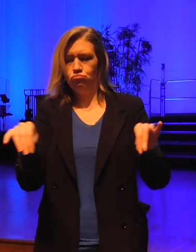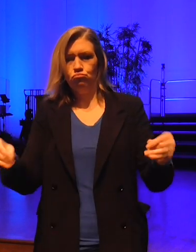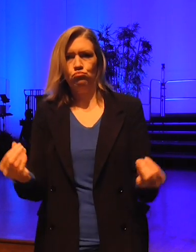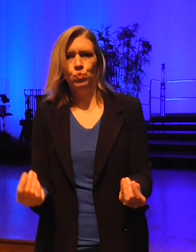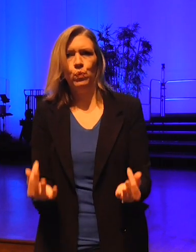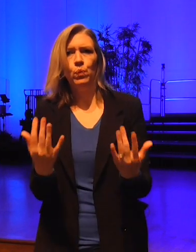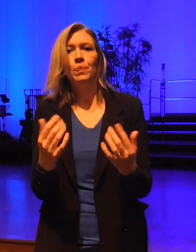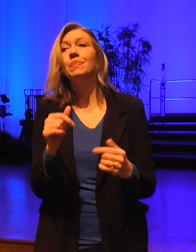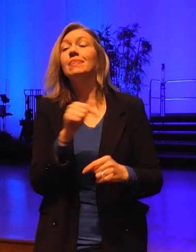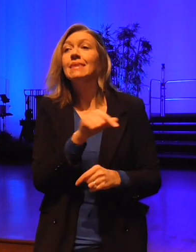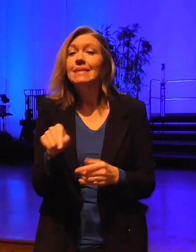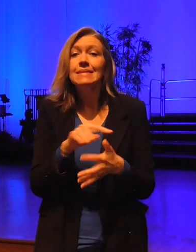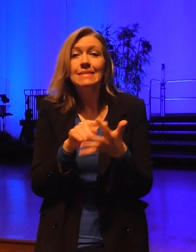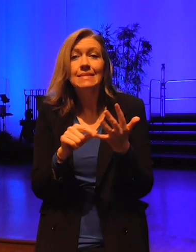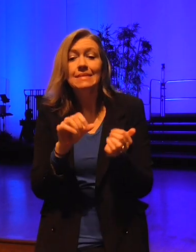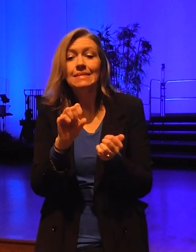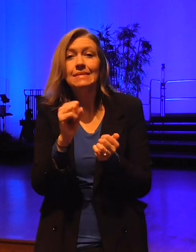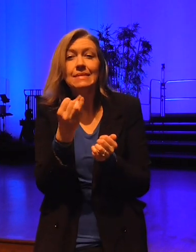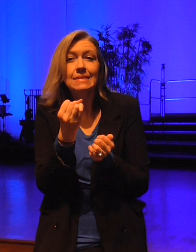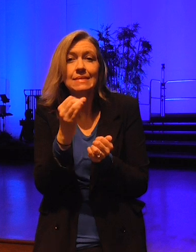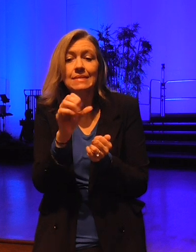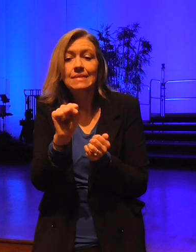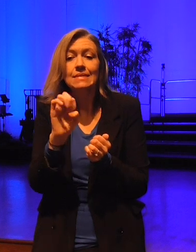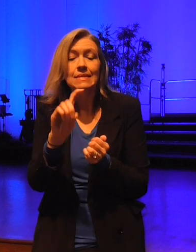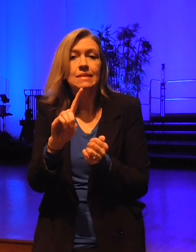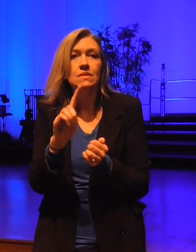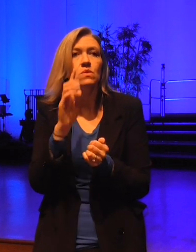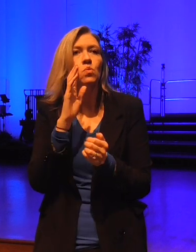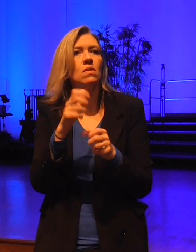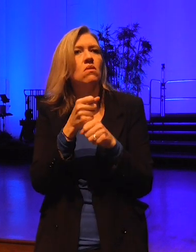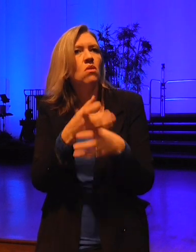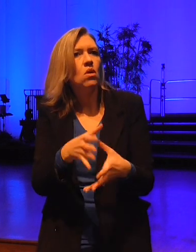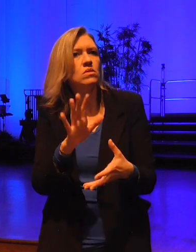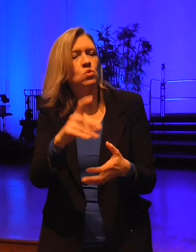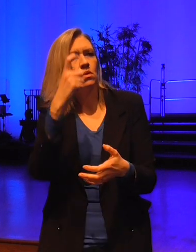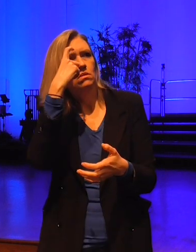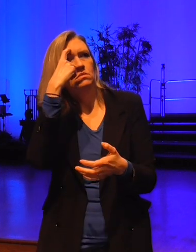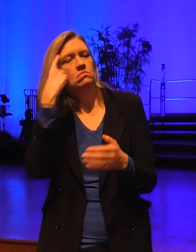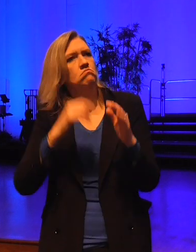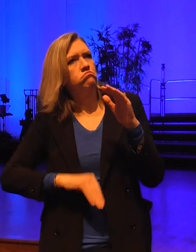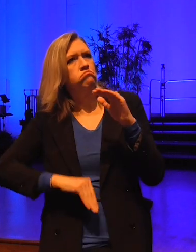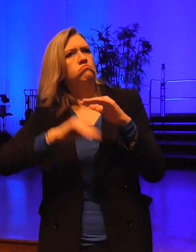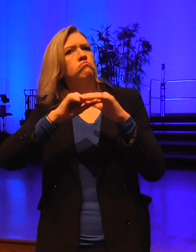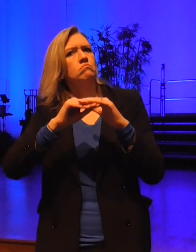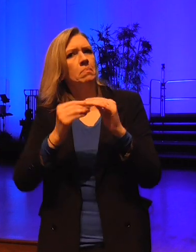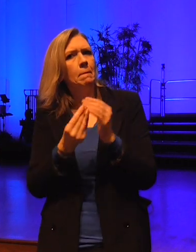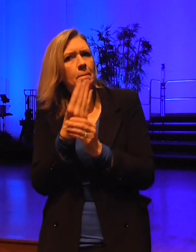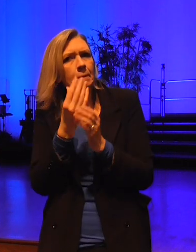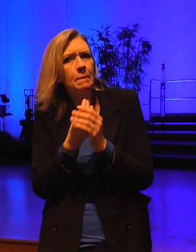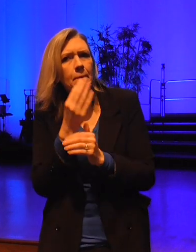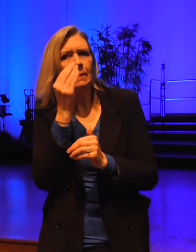your Consciousness to live up to the level of plants these seeds will cause you to live up to